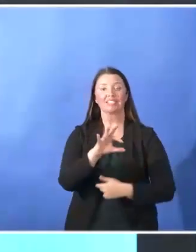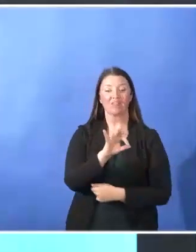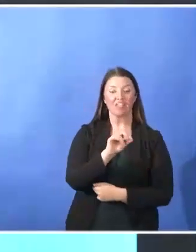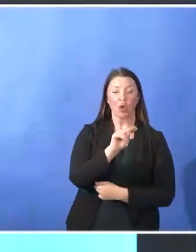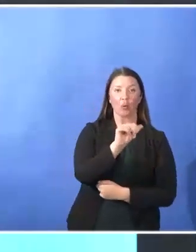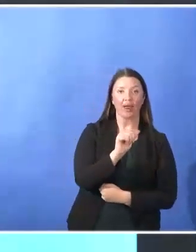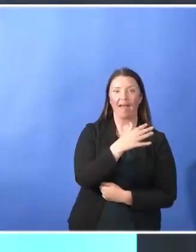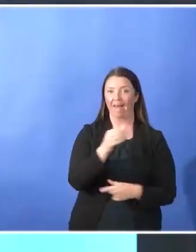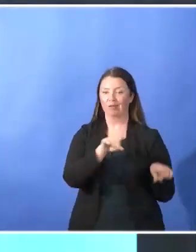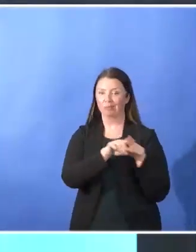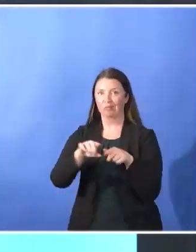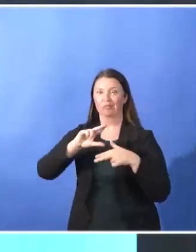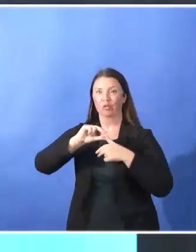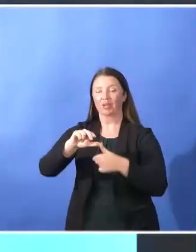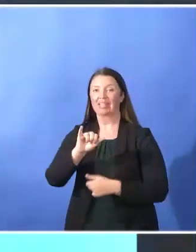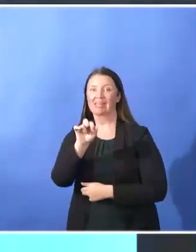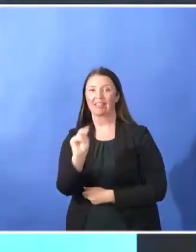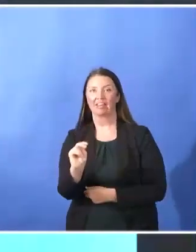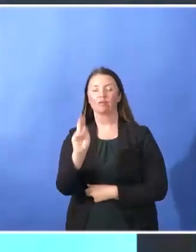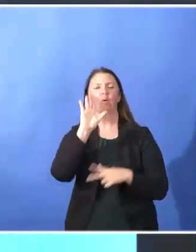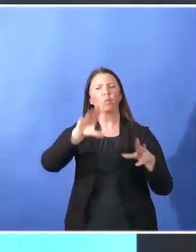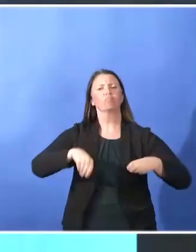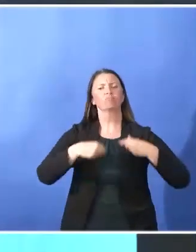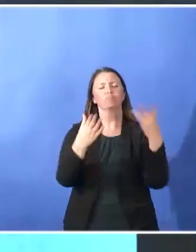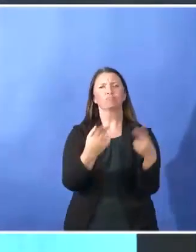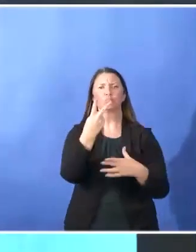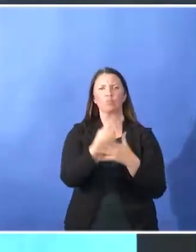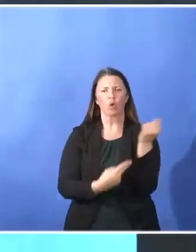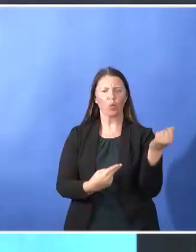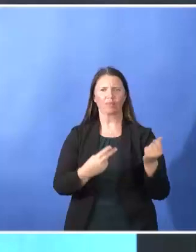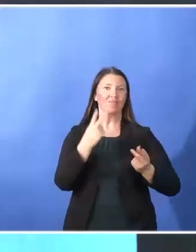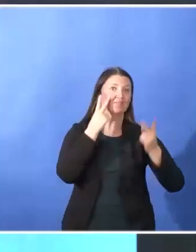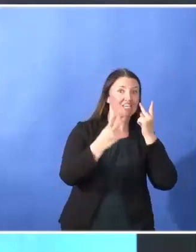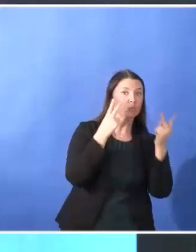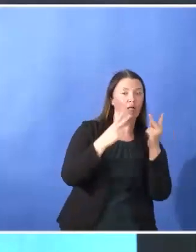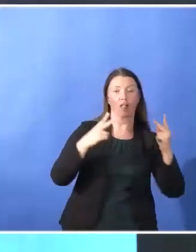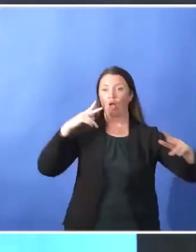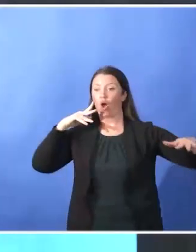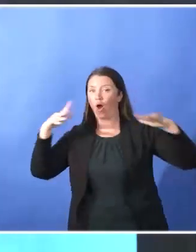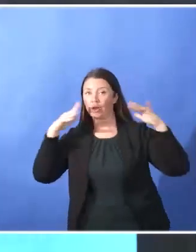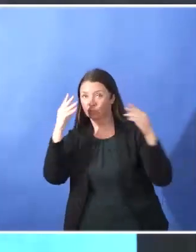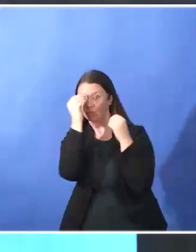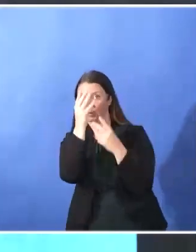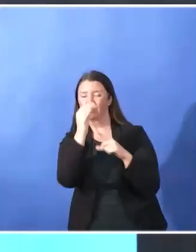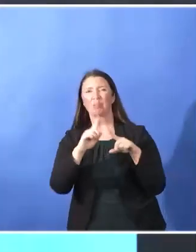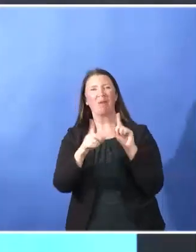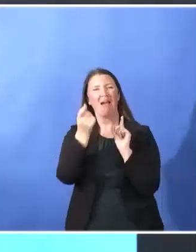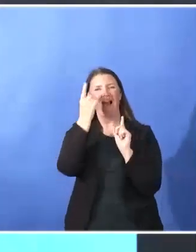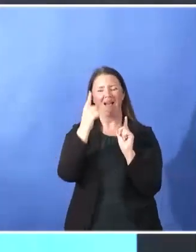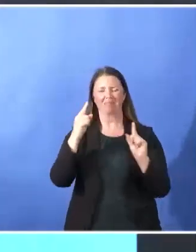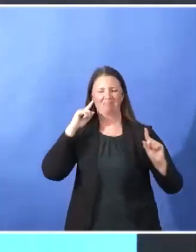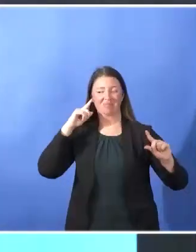THE VISUAL AND AUDIO CO NTENT, HOWEVER, ARE NOT ALWAYS